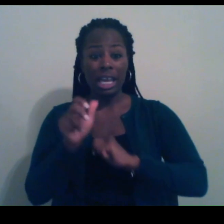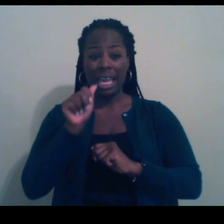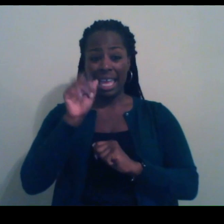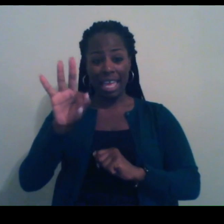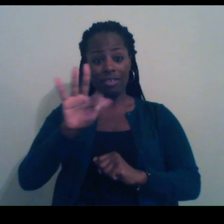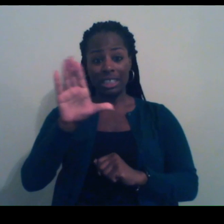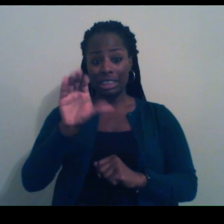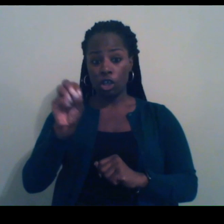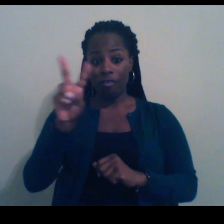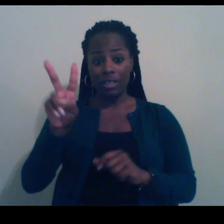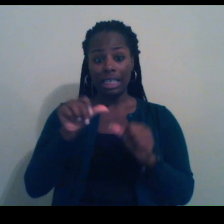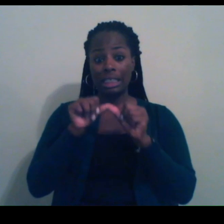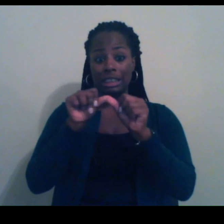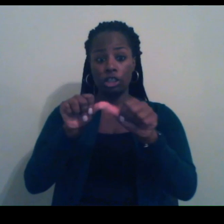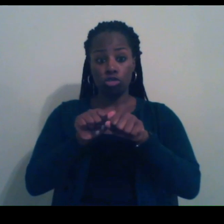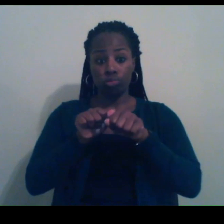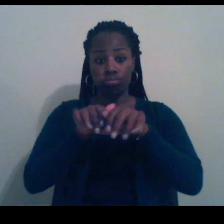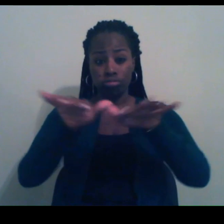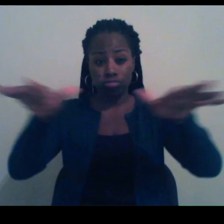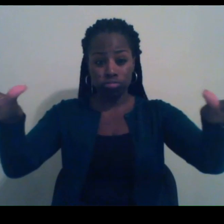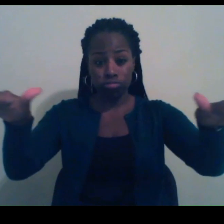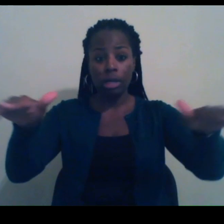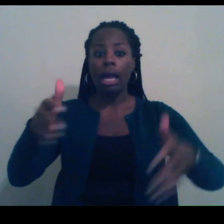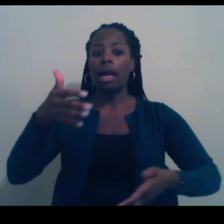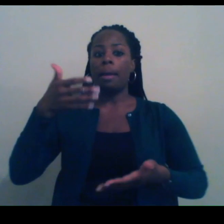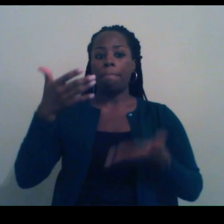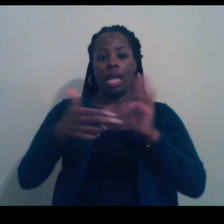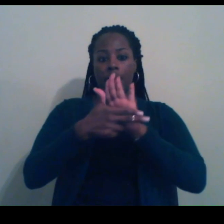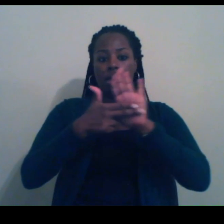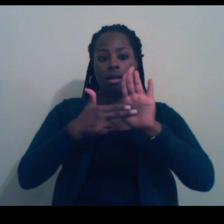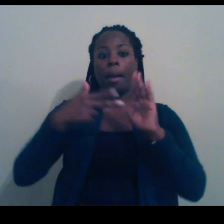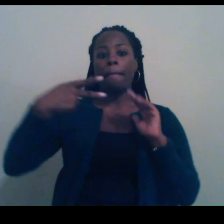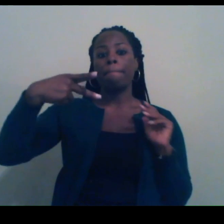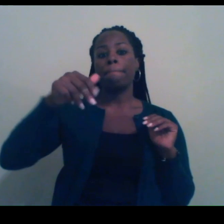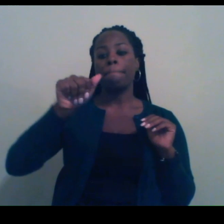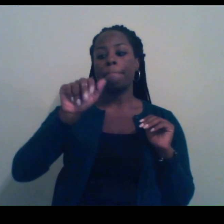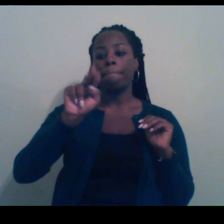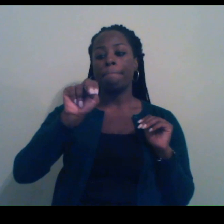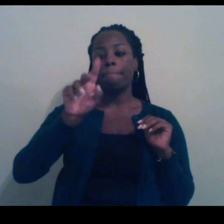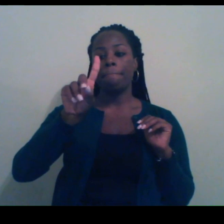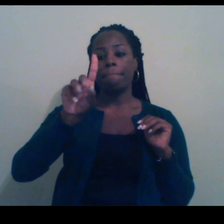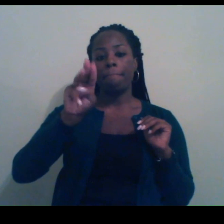qualify this disease as a pandemic as Dr. Fauci said this morning we will see